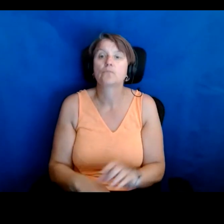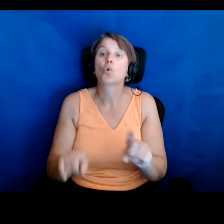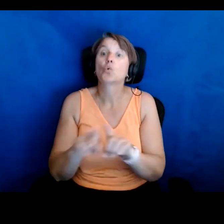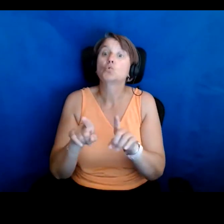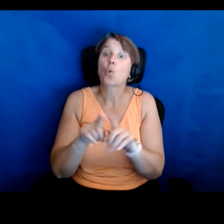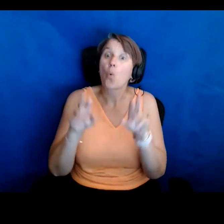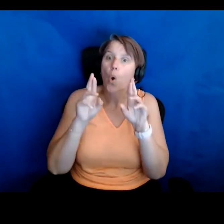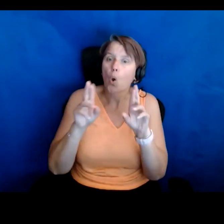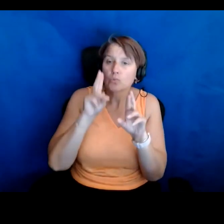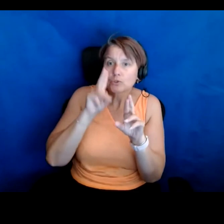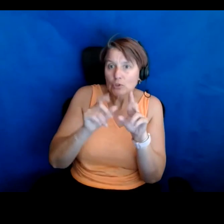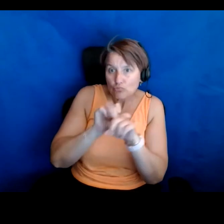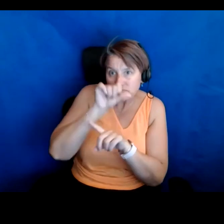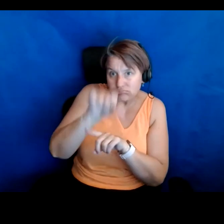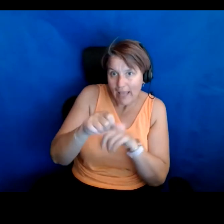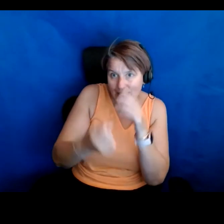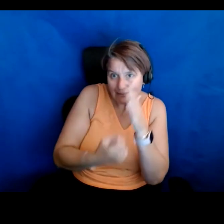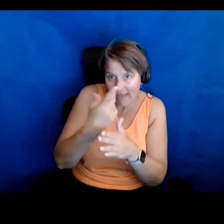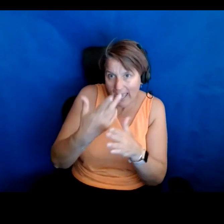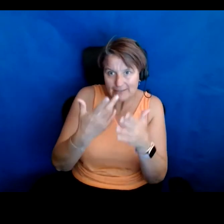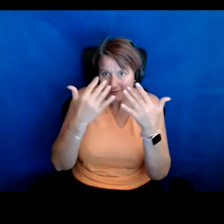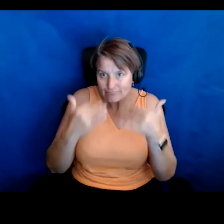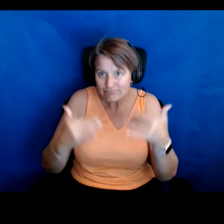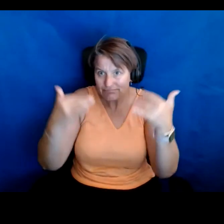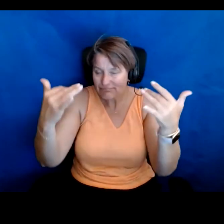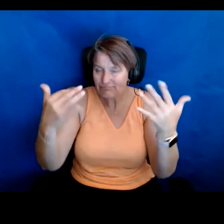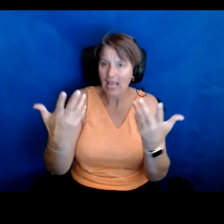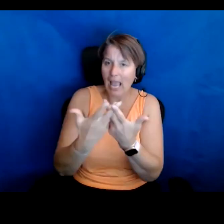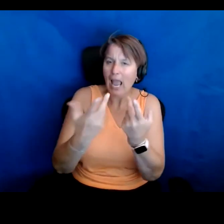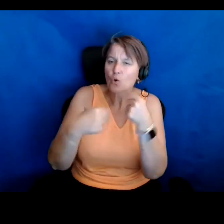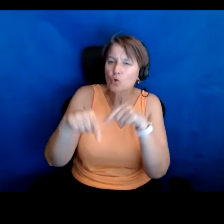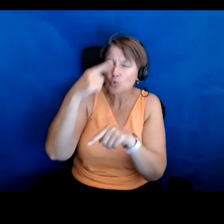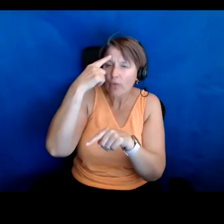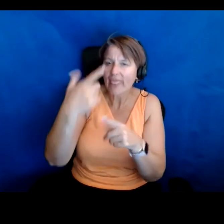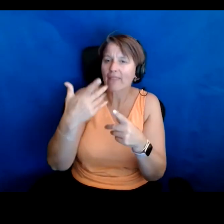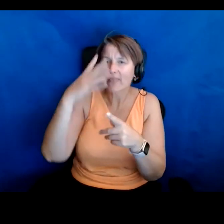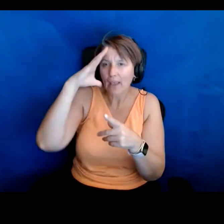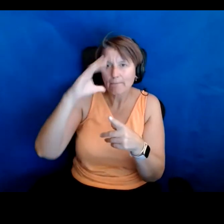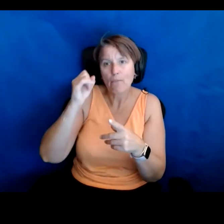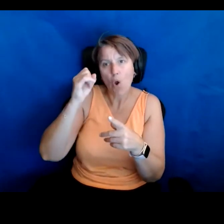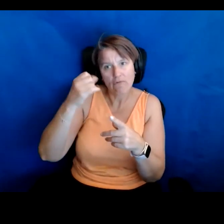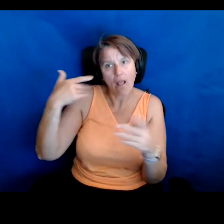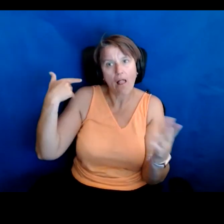you at the next ‘Constellations ° Assembly’ event: ‘How can we rethink the memorial?’ that will ask,